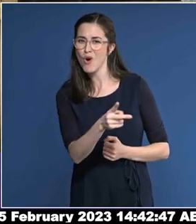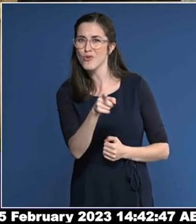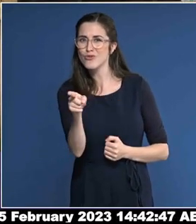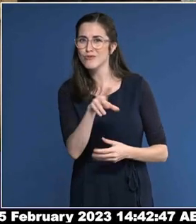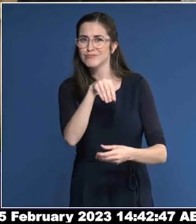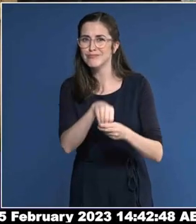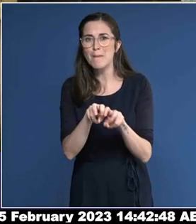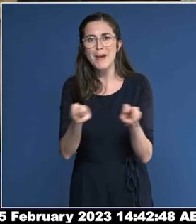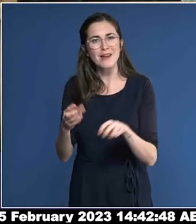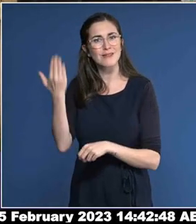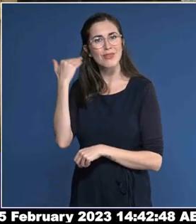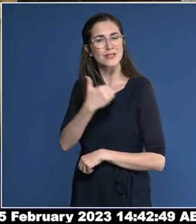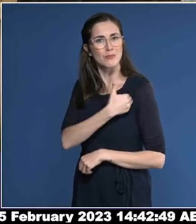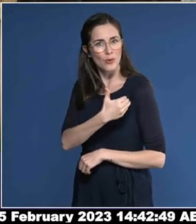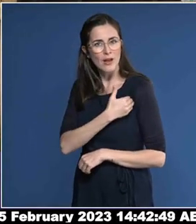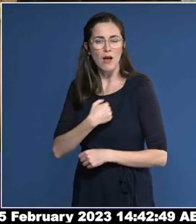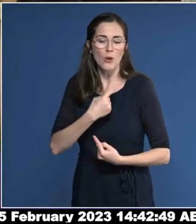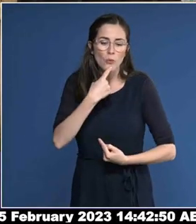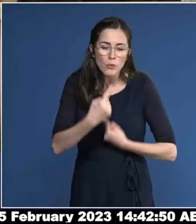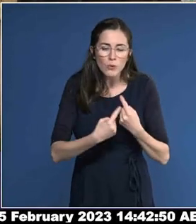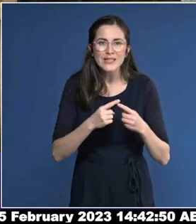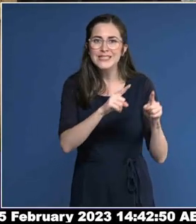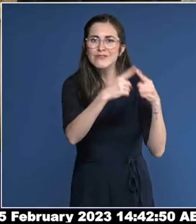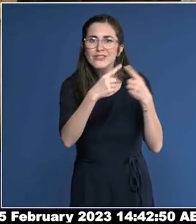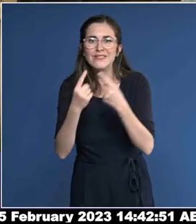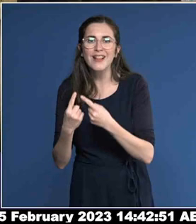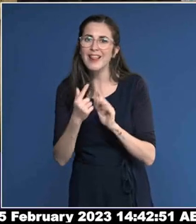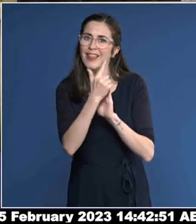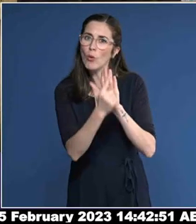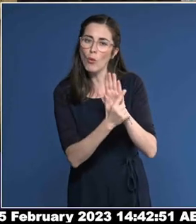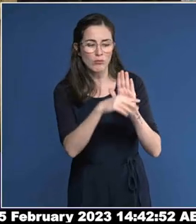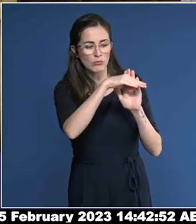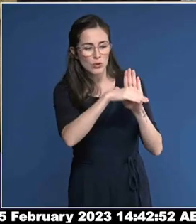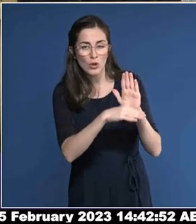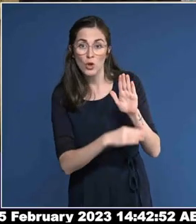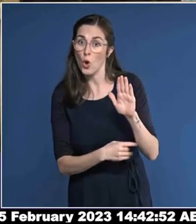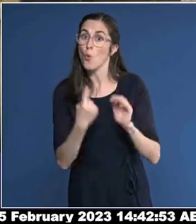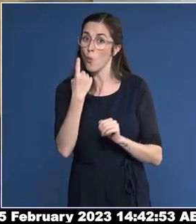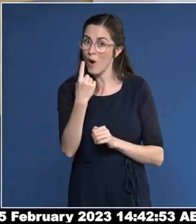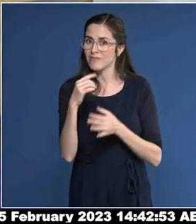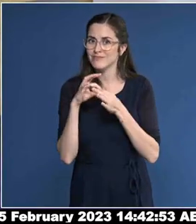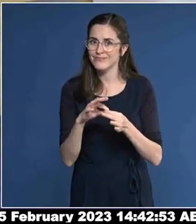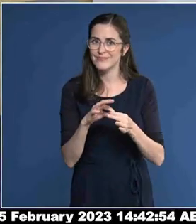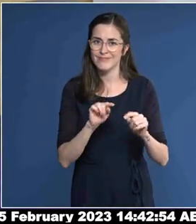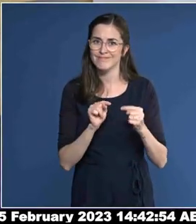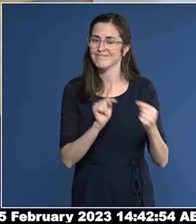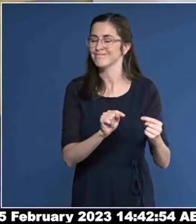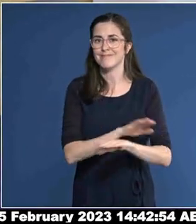different legal obligations, and we didn't get to the anti-discrimination, sexual harassment ones. MS BERRY: I'm thinking about that in relation to rights.